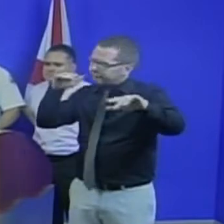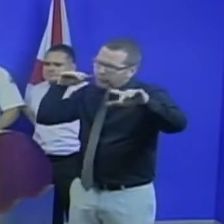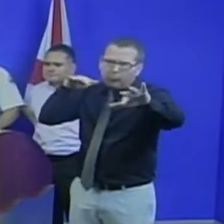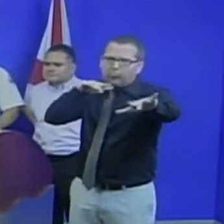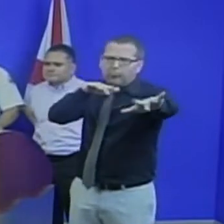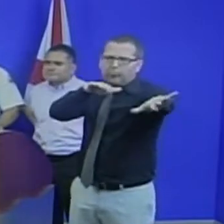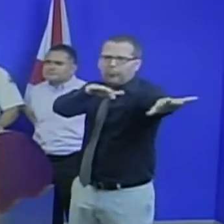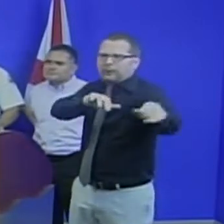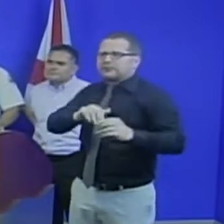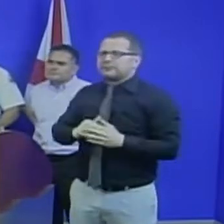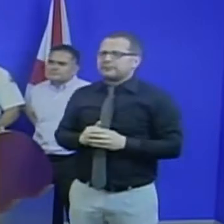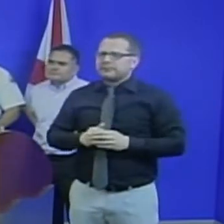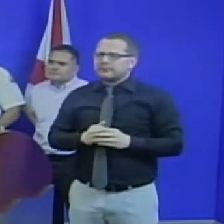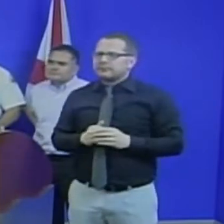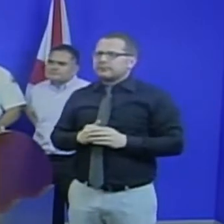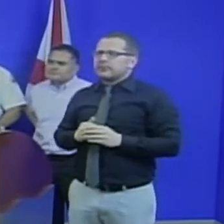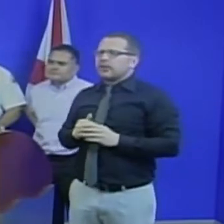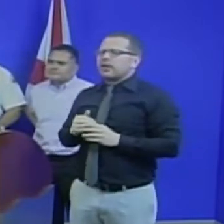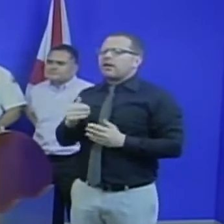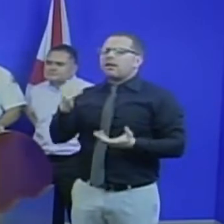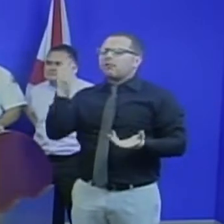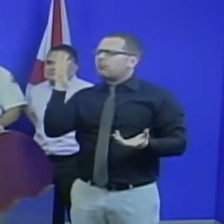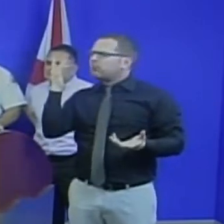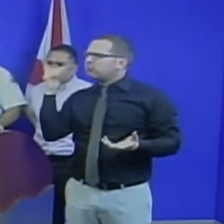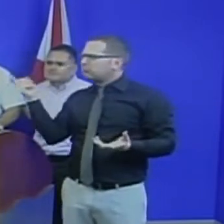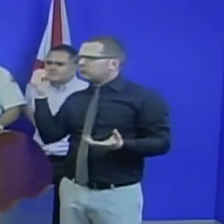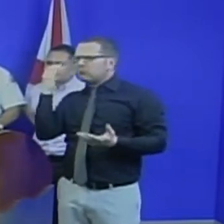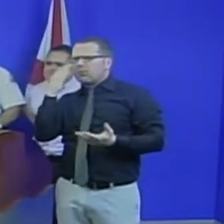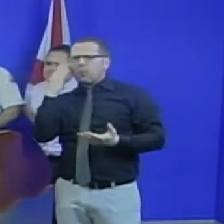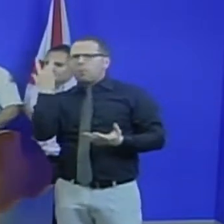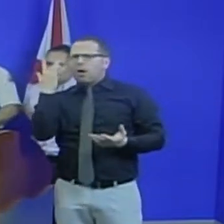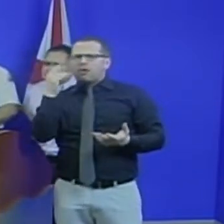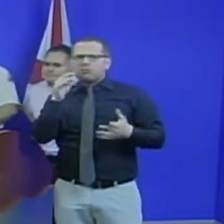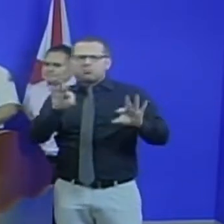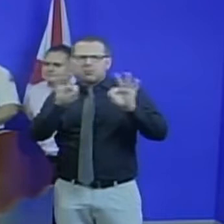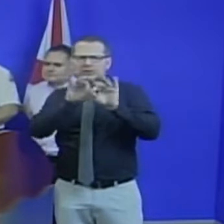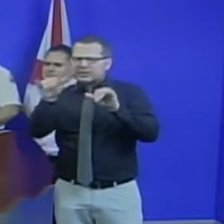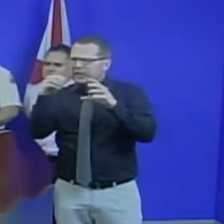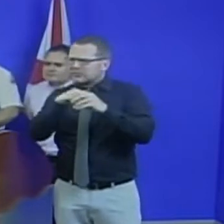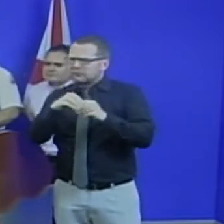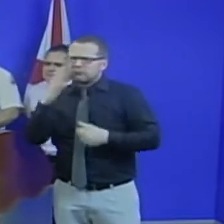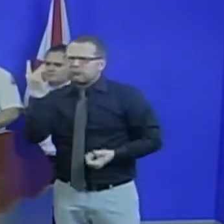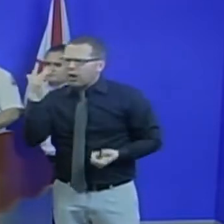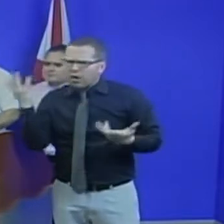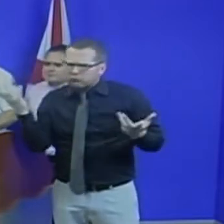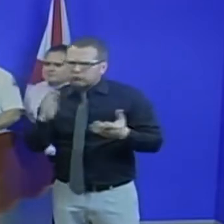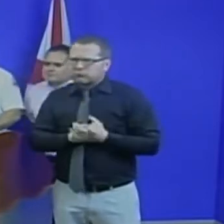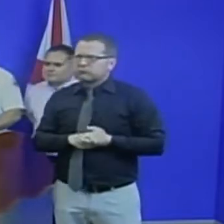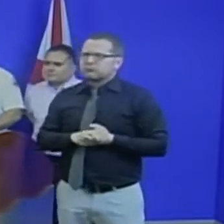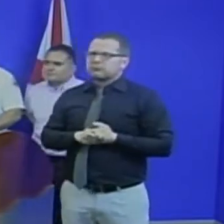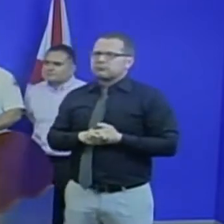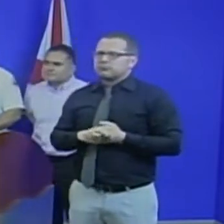SHELTER AT THIS TIME. AGAIN WE HAVE 11 SHELTERS THAT ARE OPEN. SEVEN GENERAL SHELTERS AND THREE SPECIAL NEEDS SHELTERS AND ONE